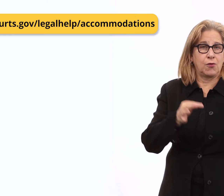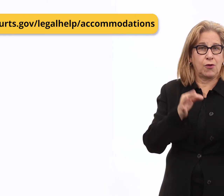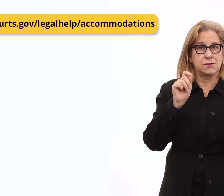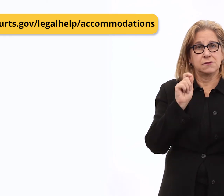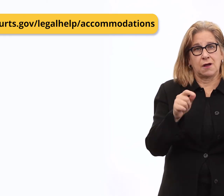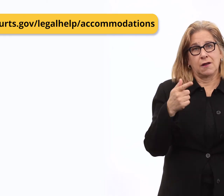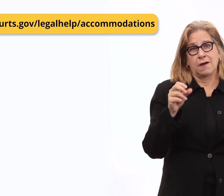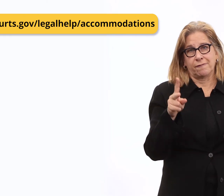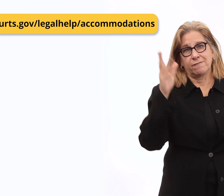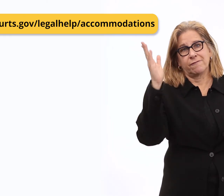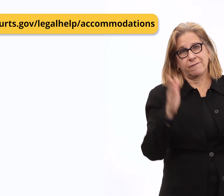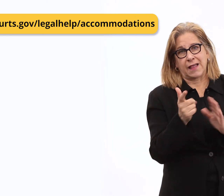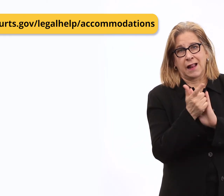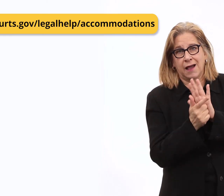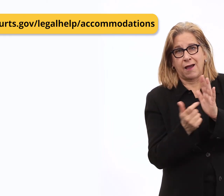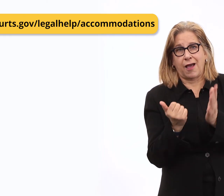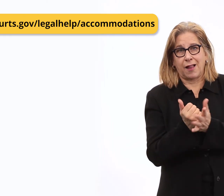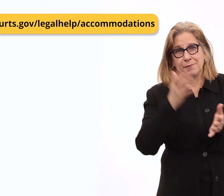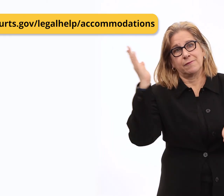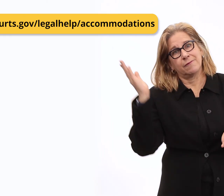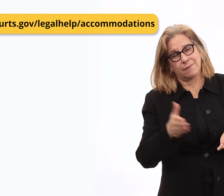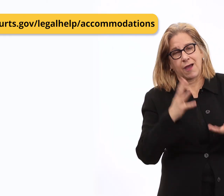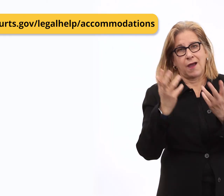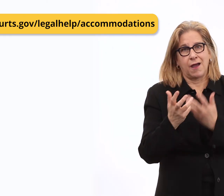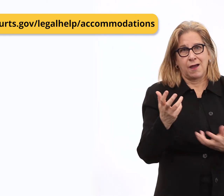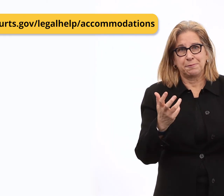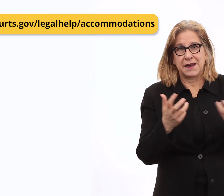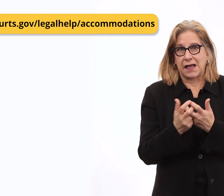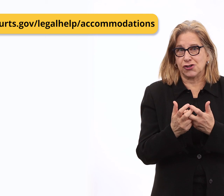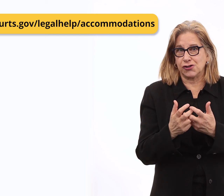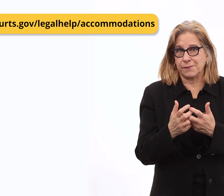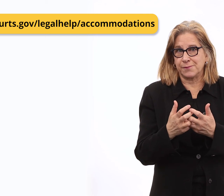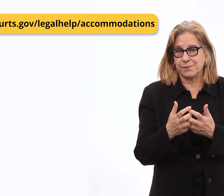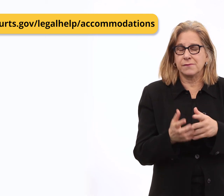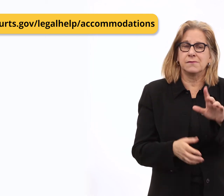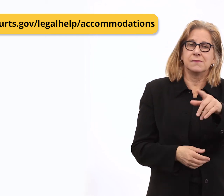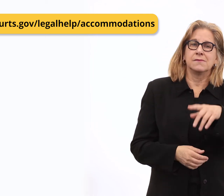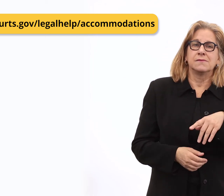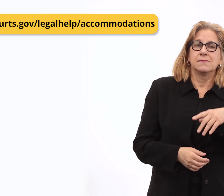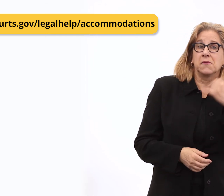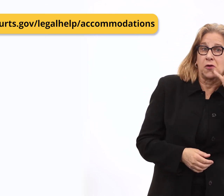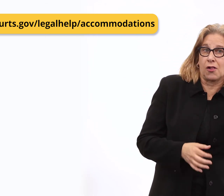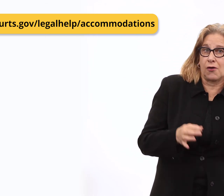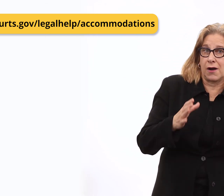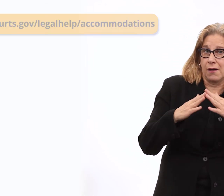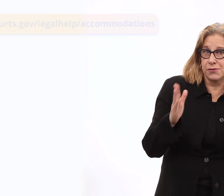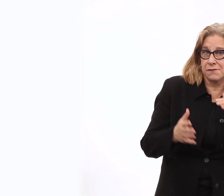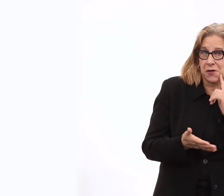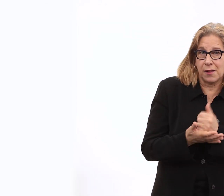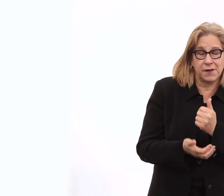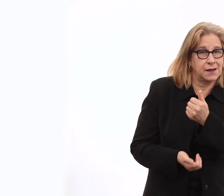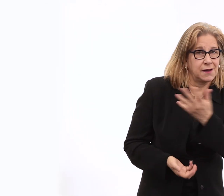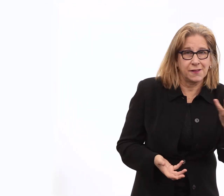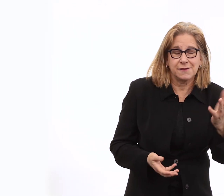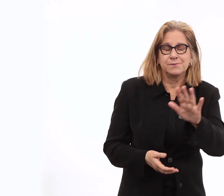Go to: mdcourts.gov\legalhelp\accommodations or call the courthouse.